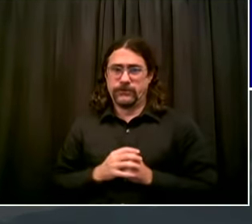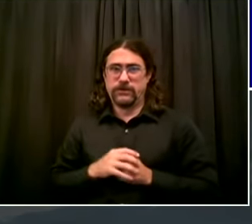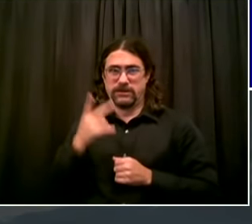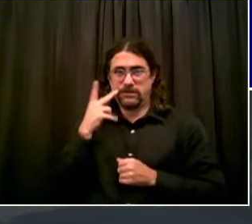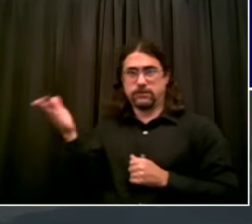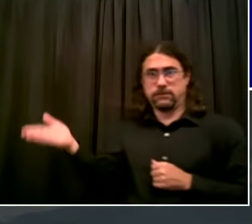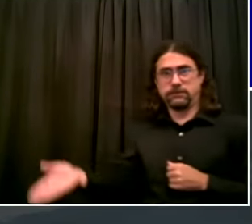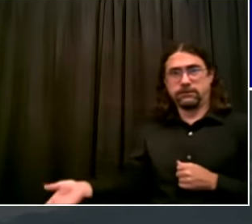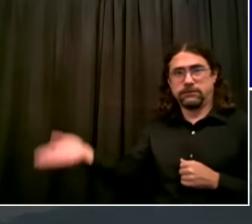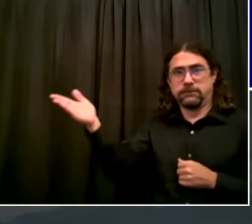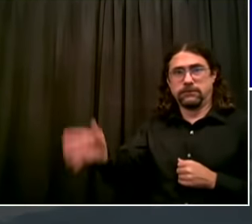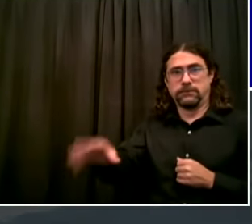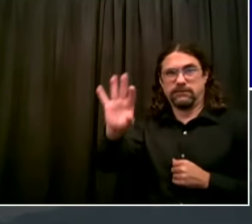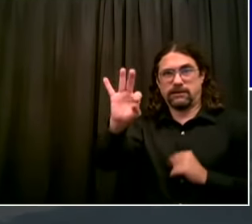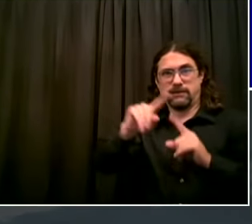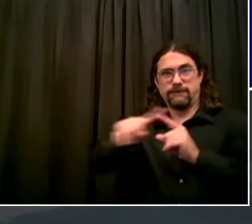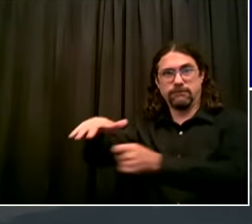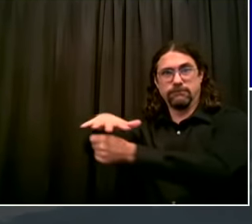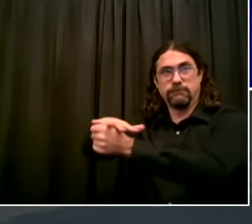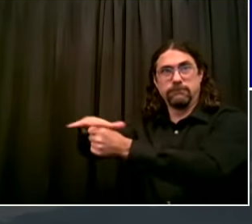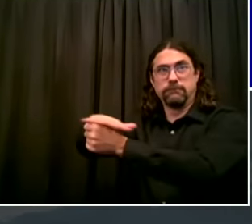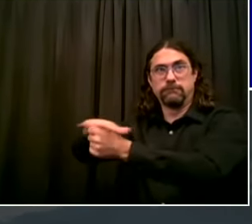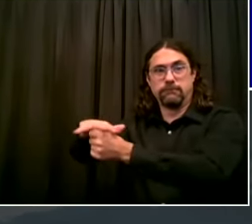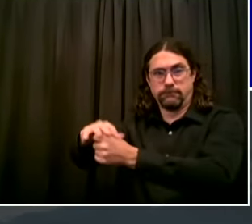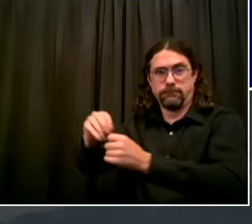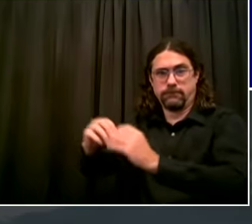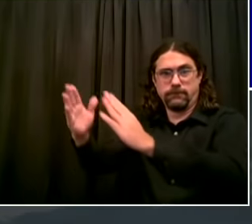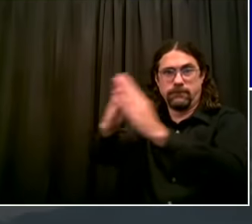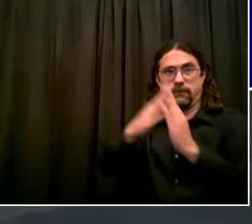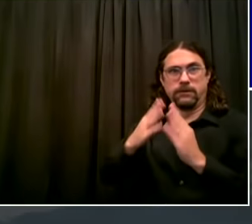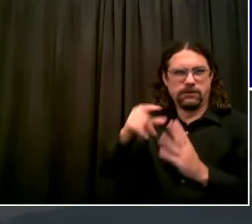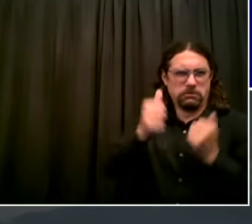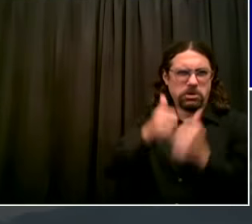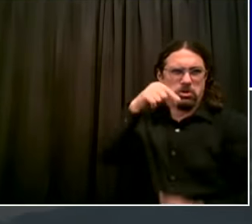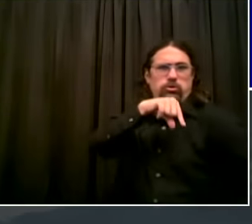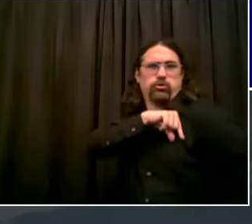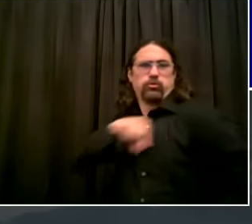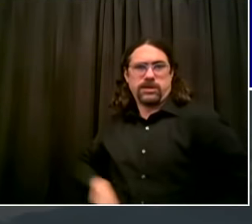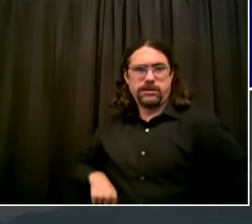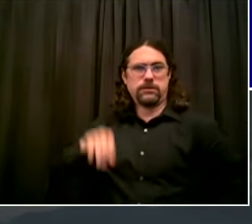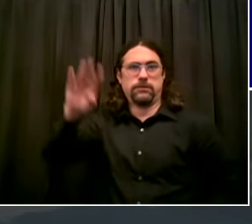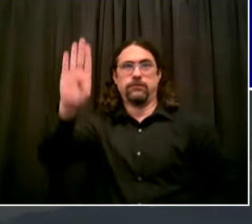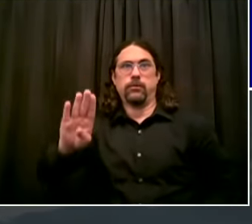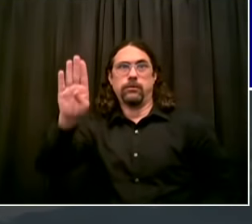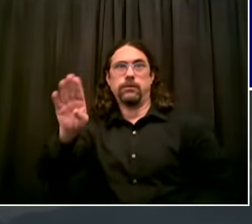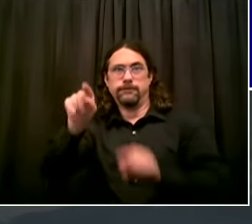ILDAY DIINCATOR NUMBER ONE, DAILY NUMBERS OF OPEPL EADMITTED